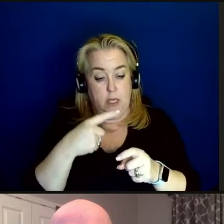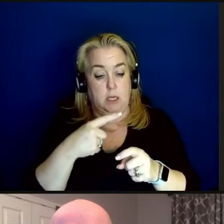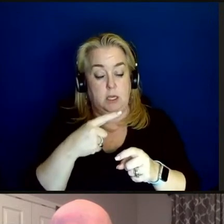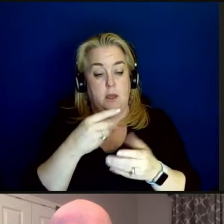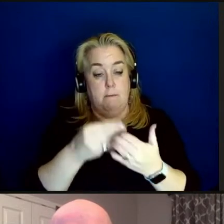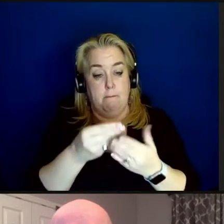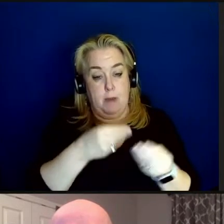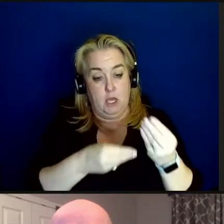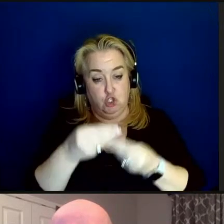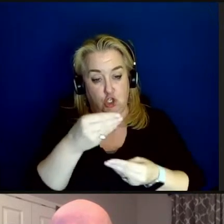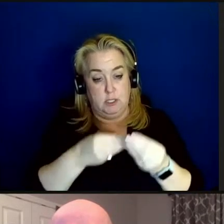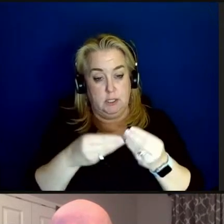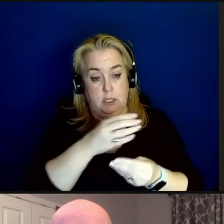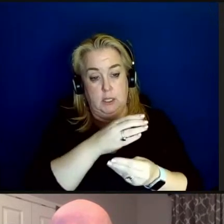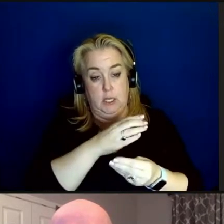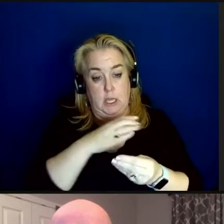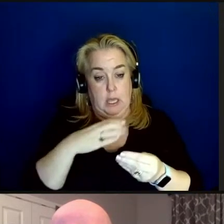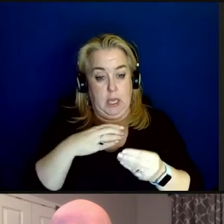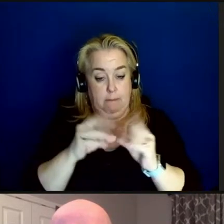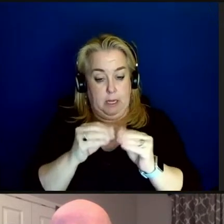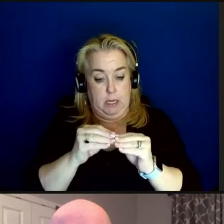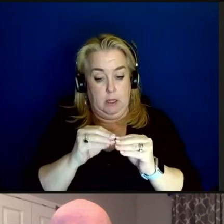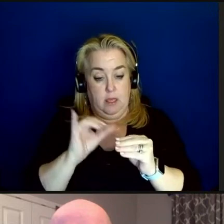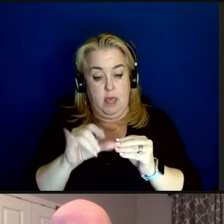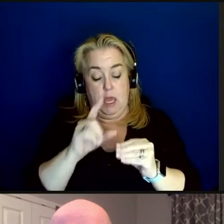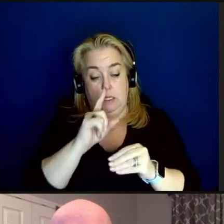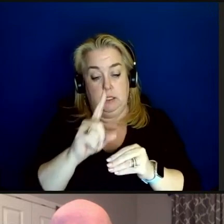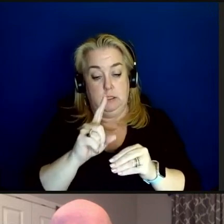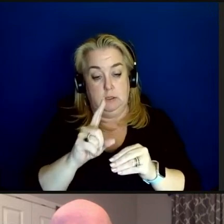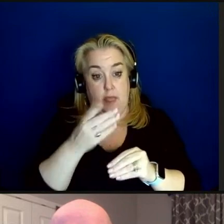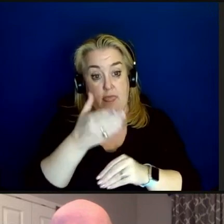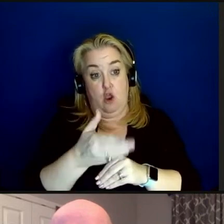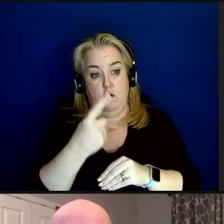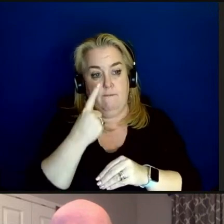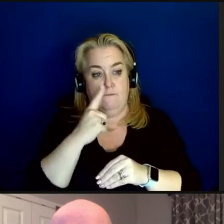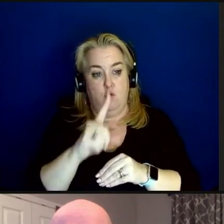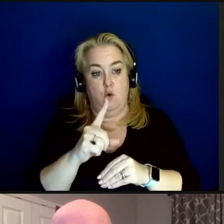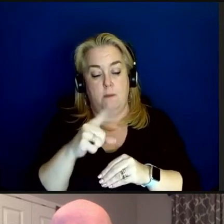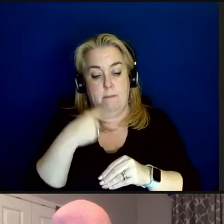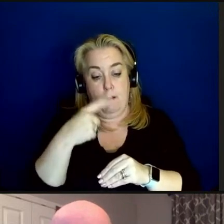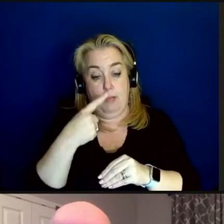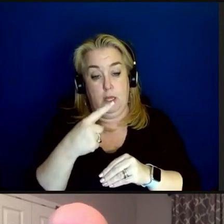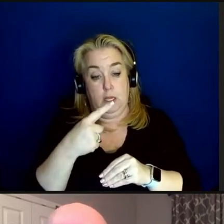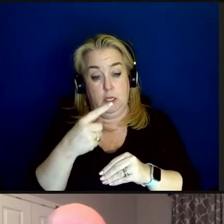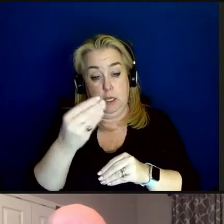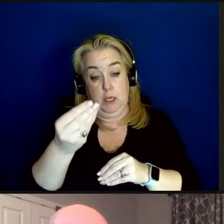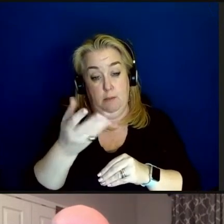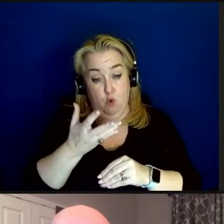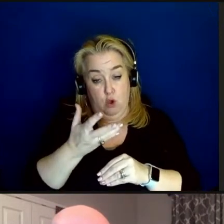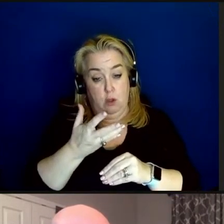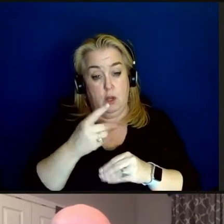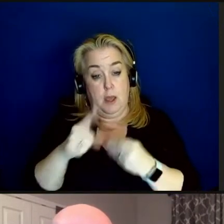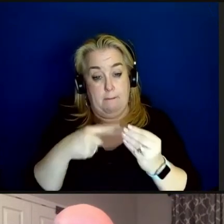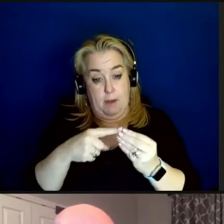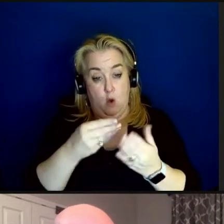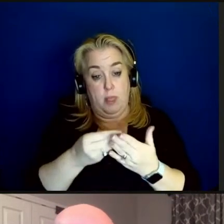A VACATIULES. BUT I REALLY WANT TO GET INPUT FROM OUR PUBLIC BUDGET COMMITTEE.